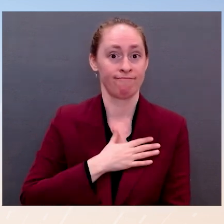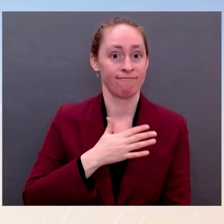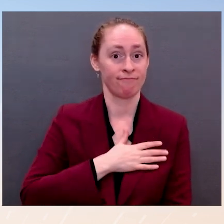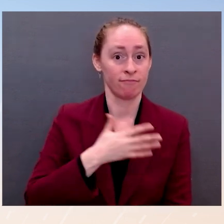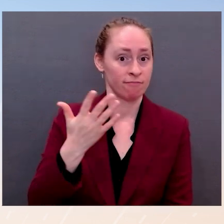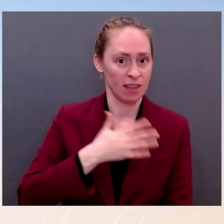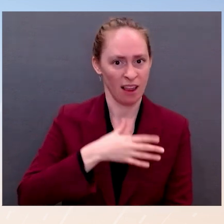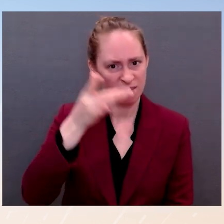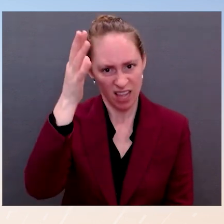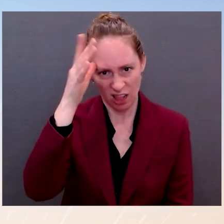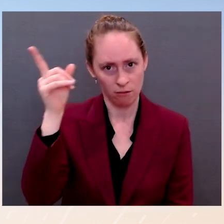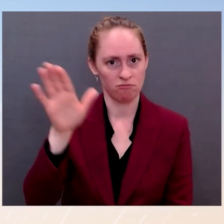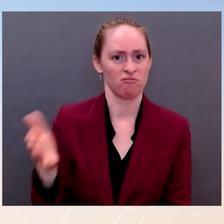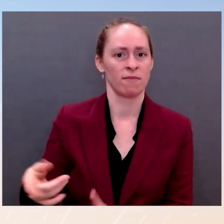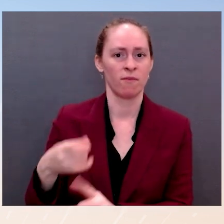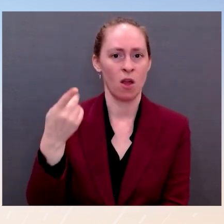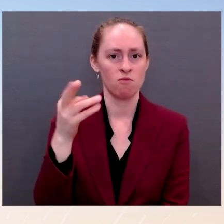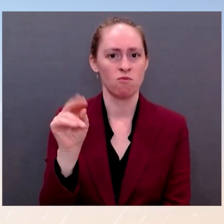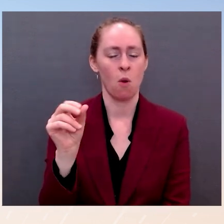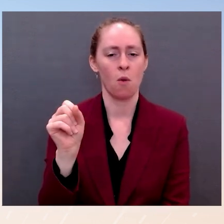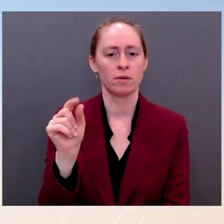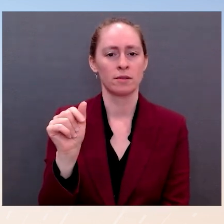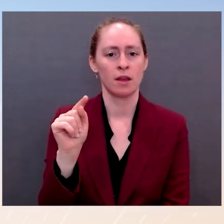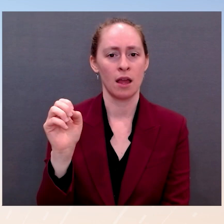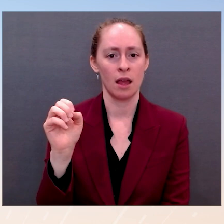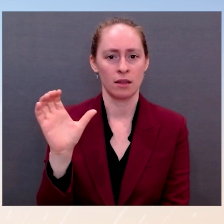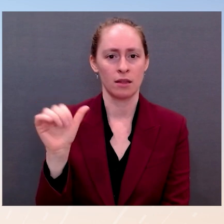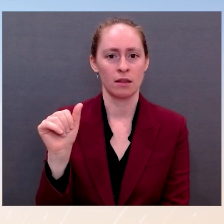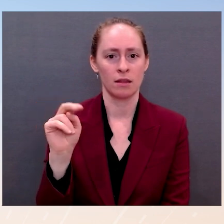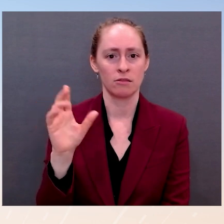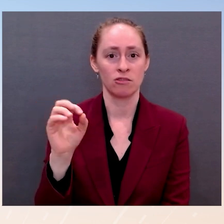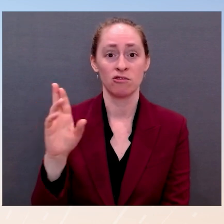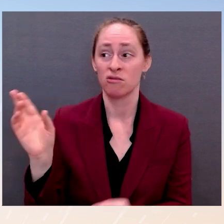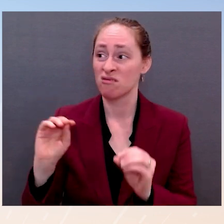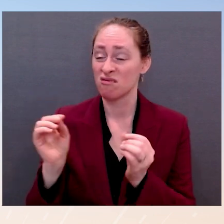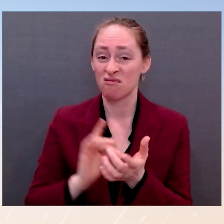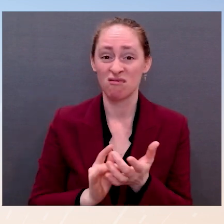My father passed away from prostate cancer that went untreated, he reacted sooner.